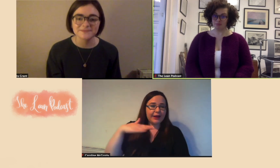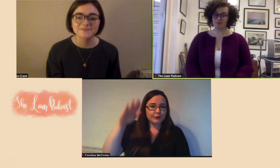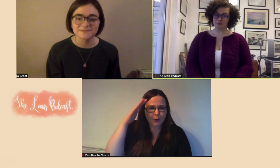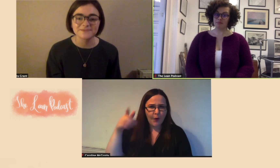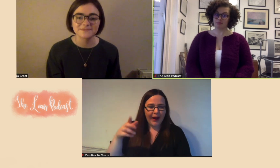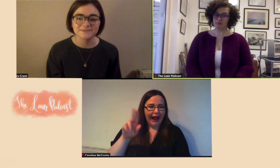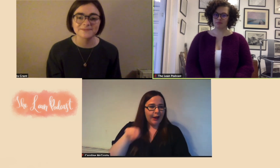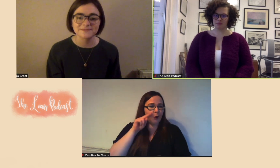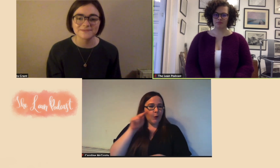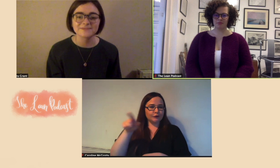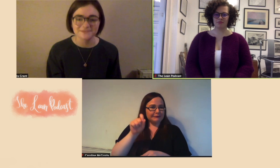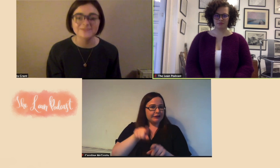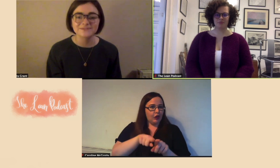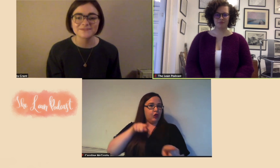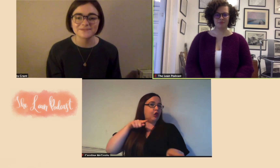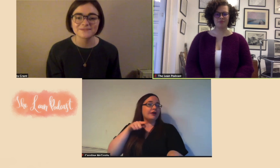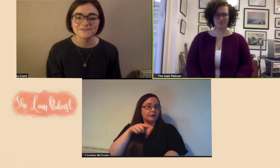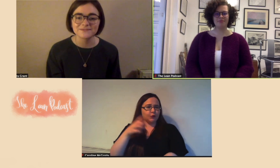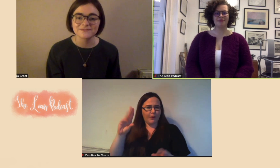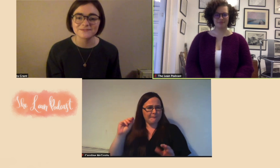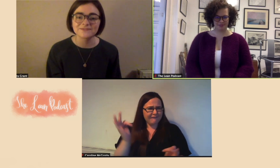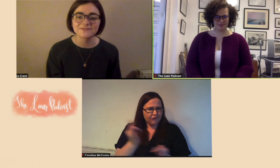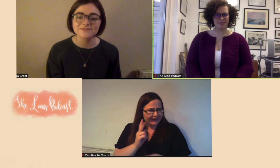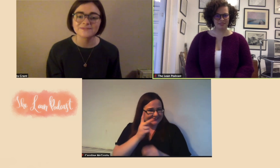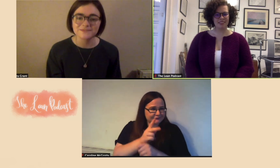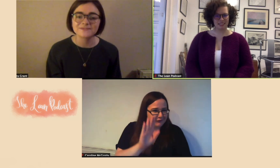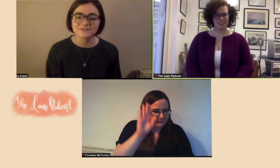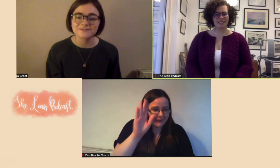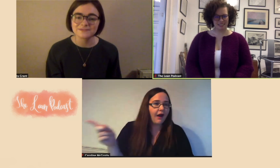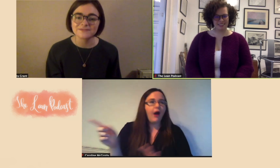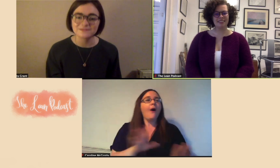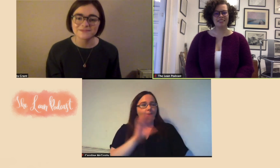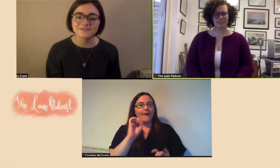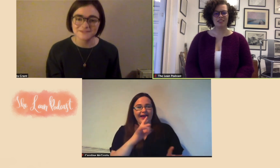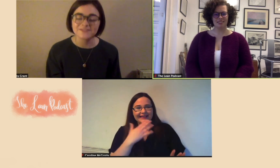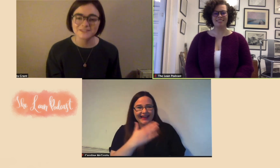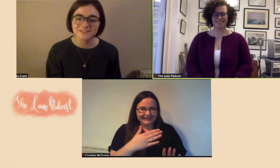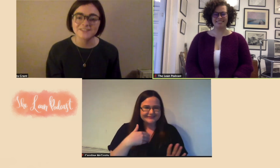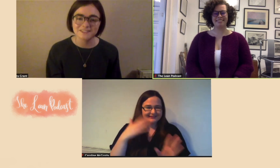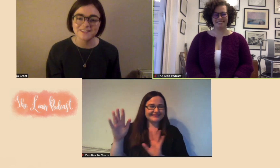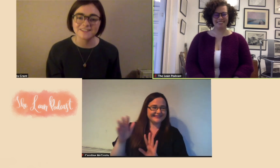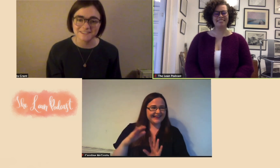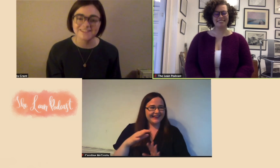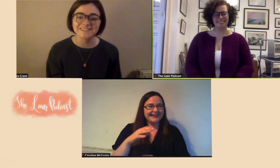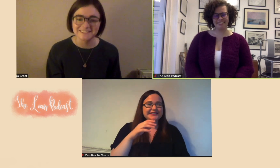they actually just texted me directly and for any feedback on their signs. And I thought that was great. And I just like let them know